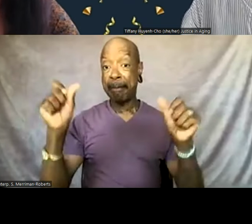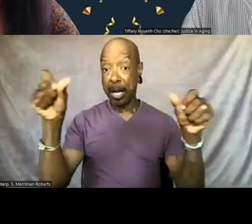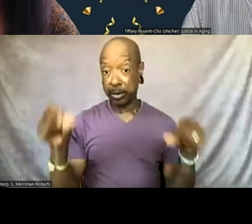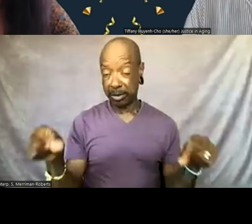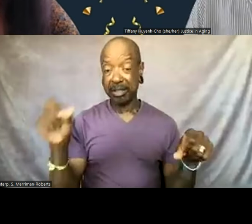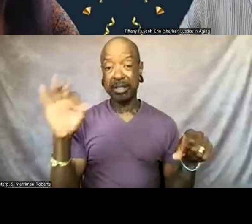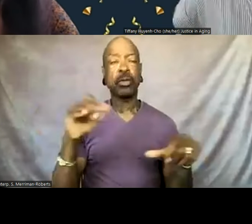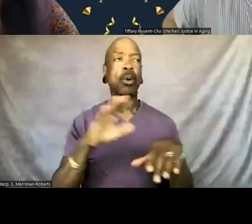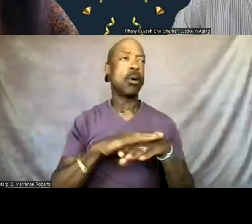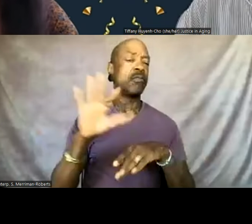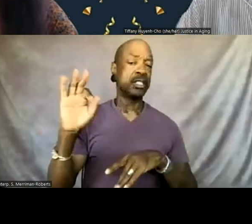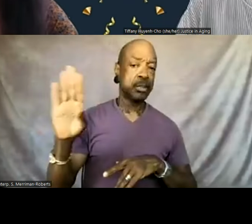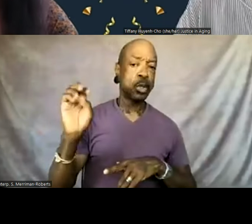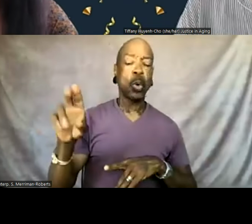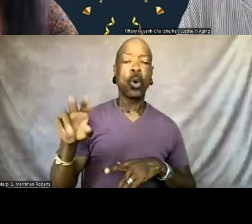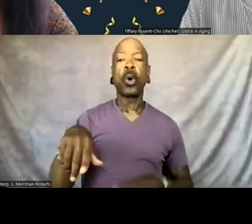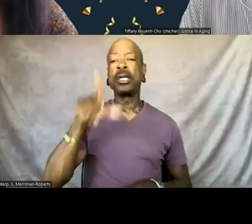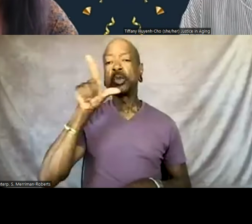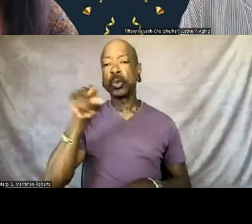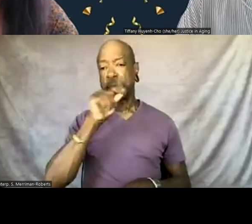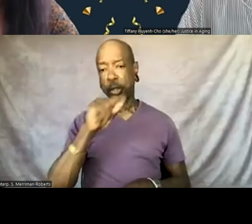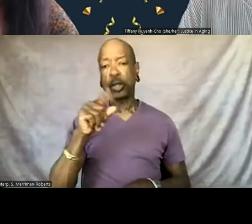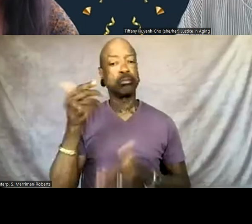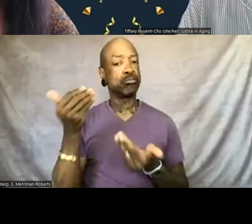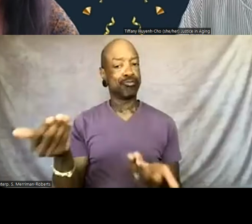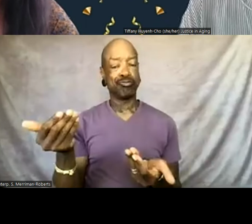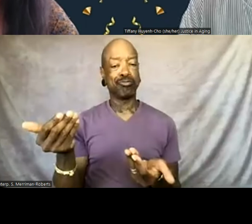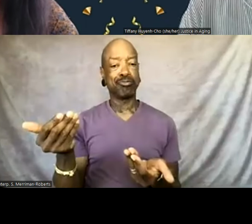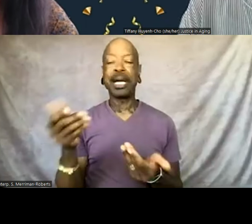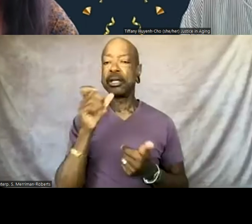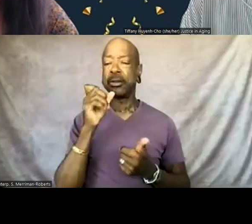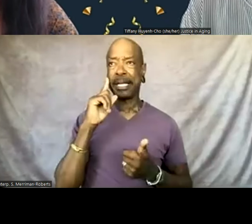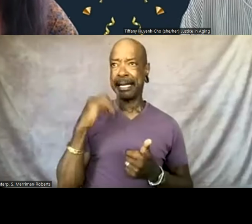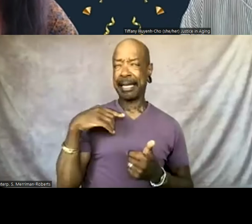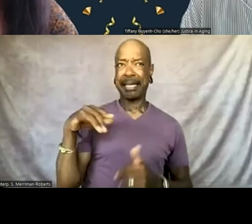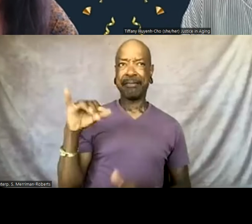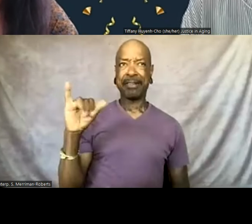share those. And we will have some social media posts for